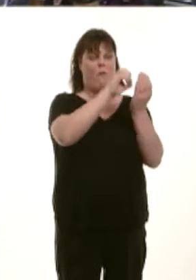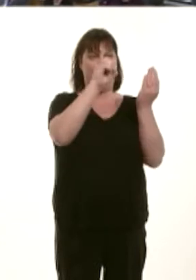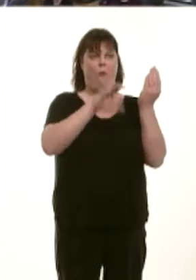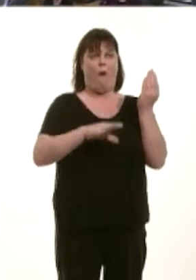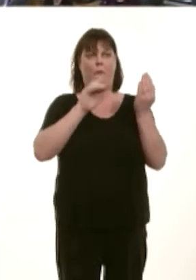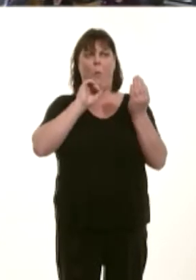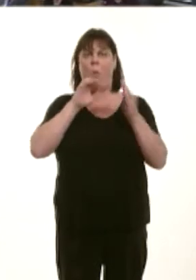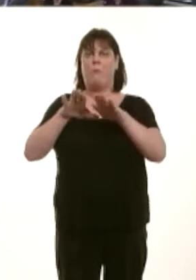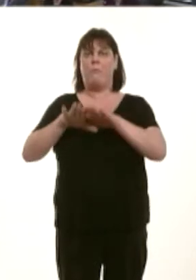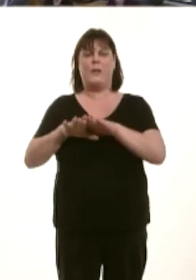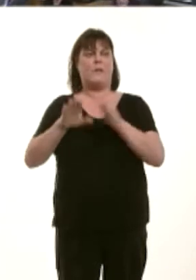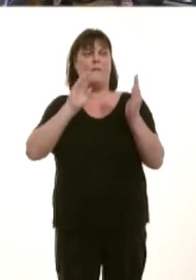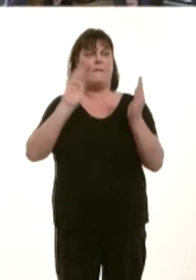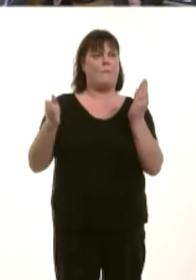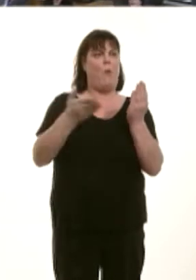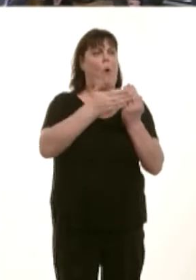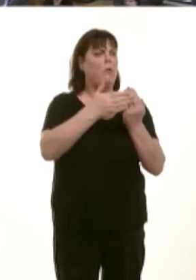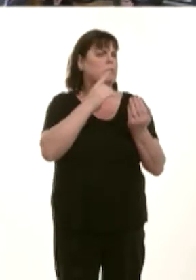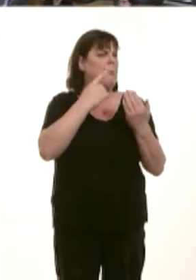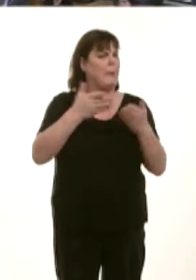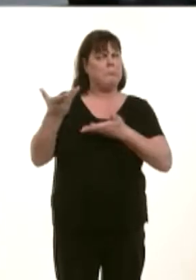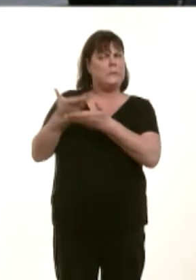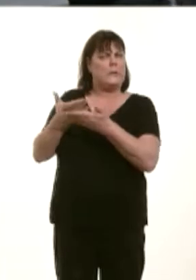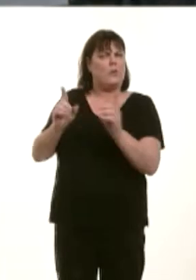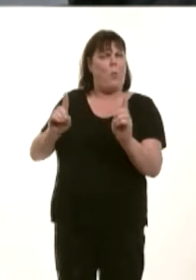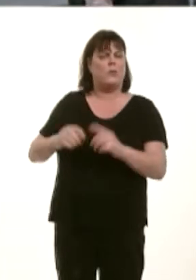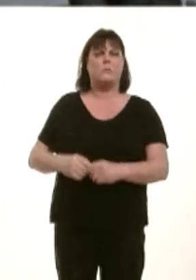OAQ(4)2055(FM) Carwyn Jones: There was no consultation with us on the changes.